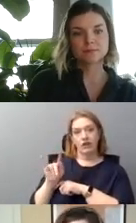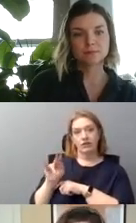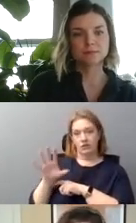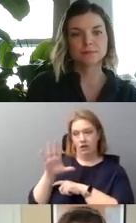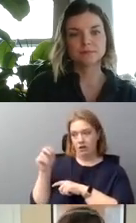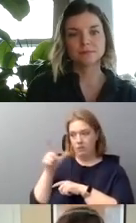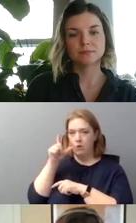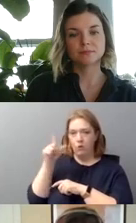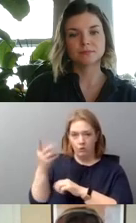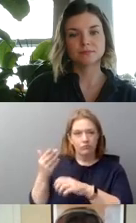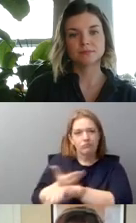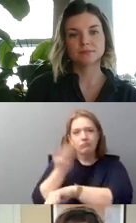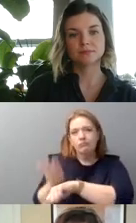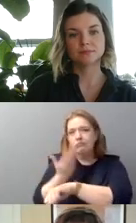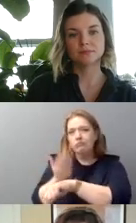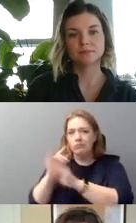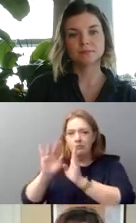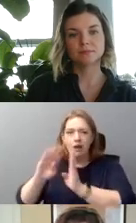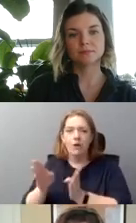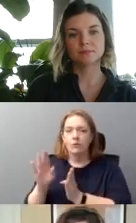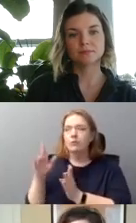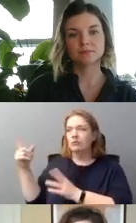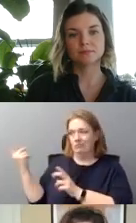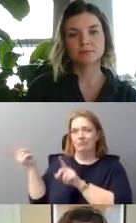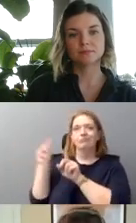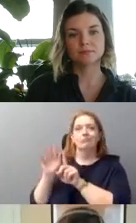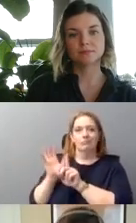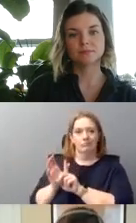of the house interiors, and you will hear more about that process on our tour this evening.